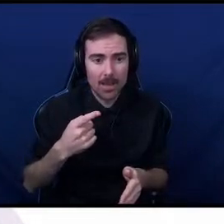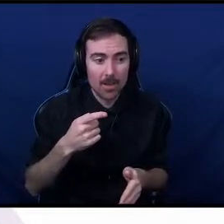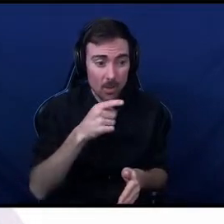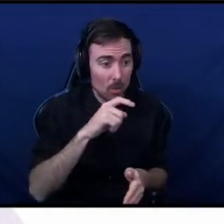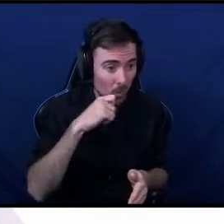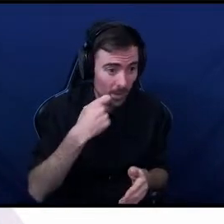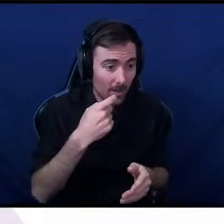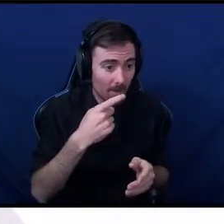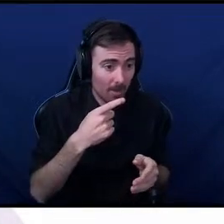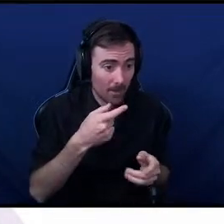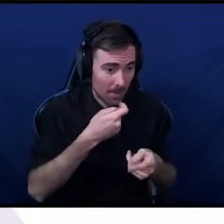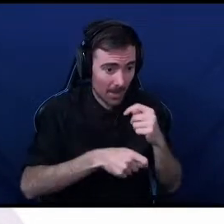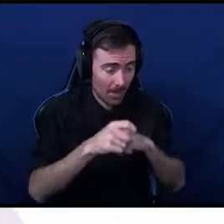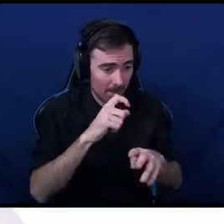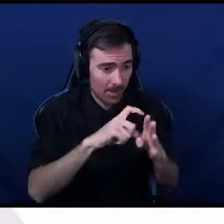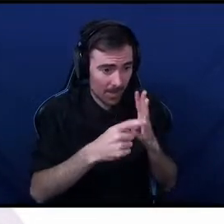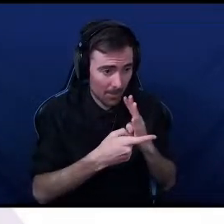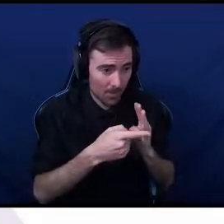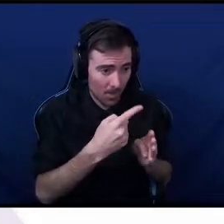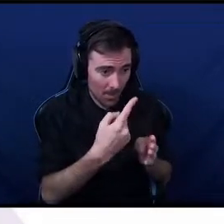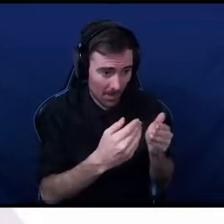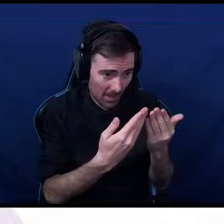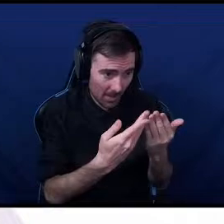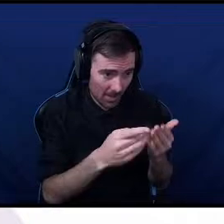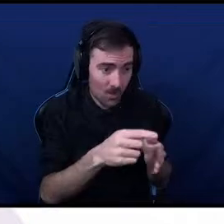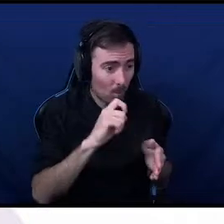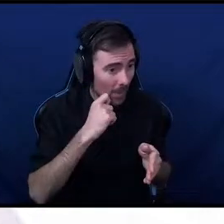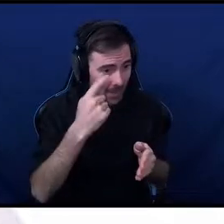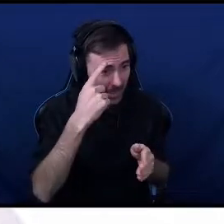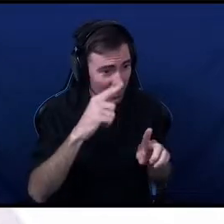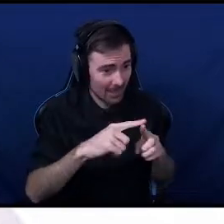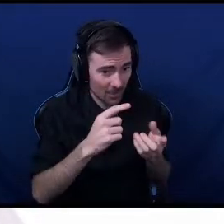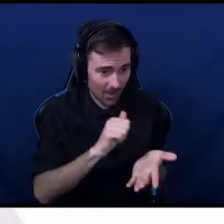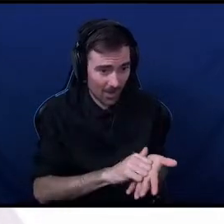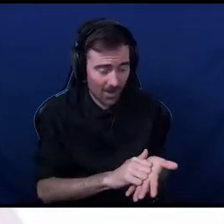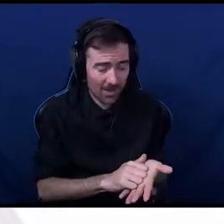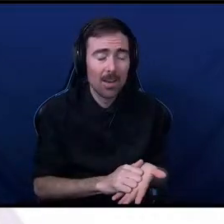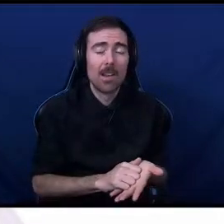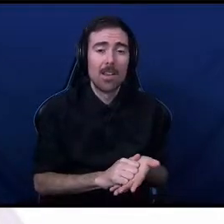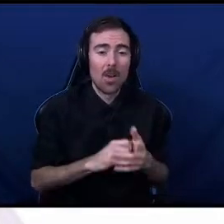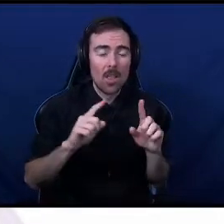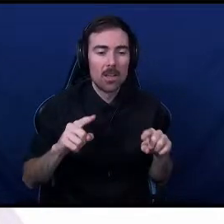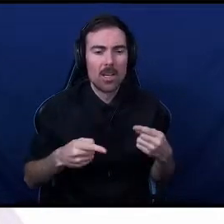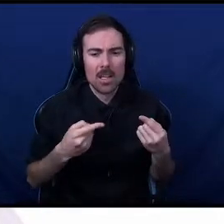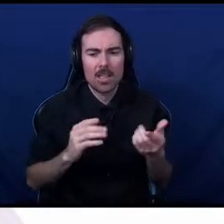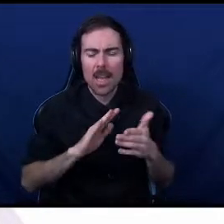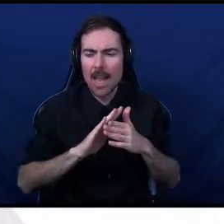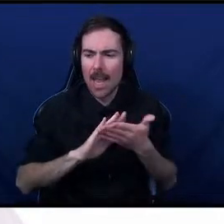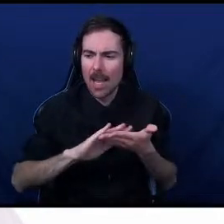differently about it. Right. So that sort of the challenges to me were always right. Okay, how do I change the story to how do